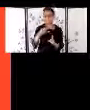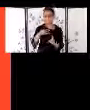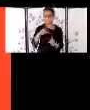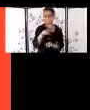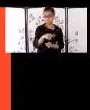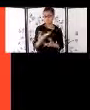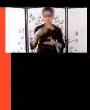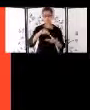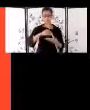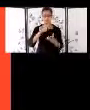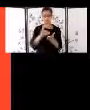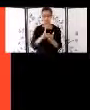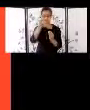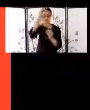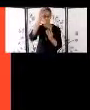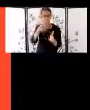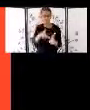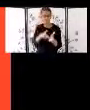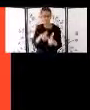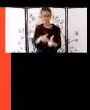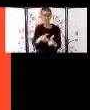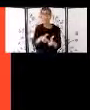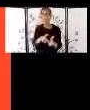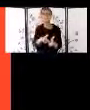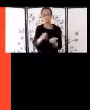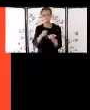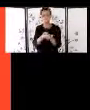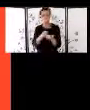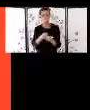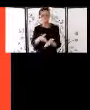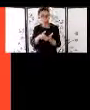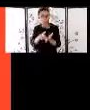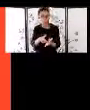and support required to create overwhelming trust and confidence that the project will